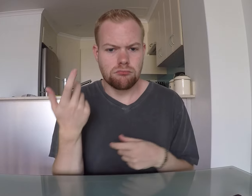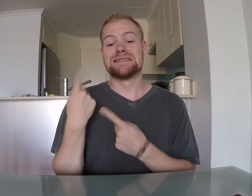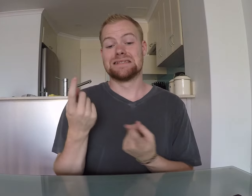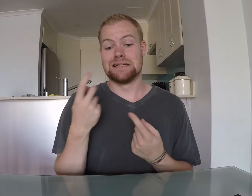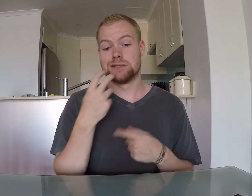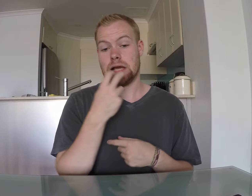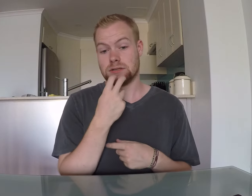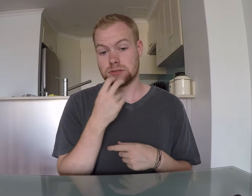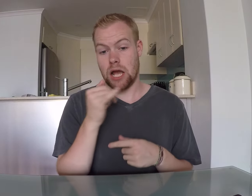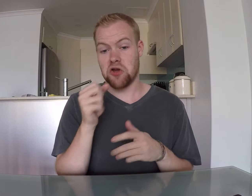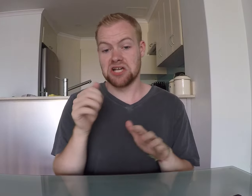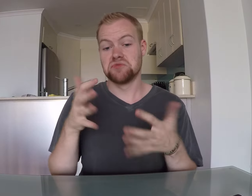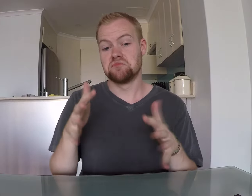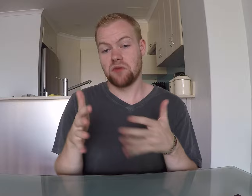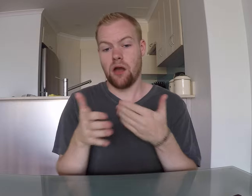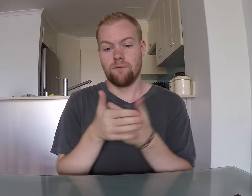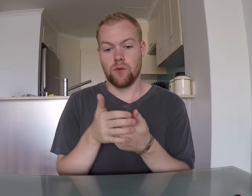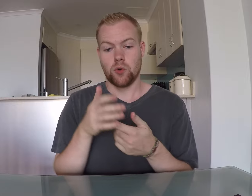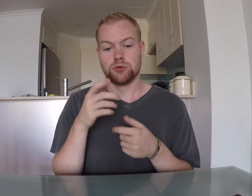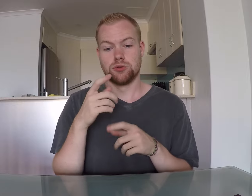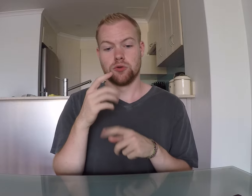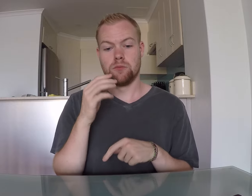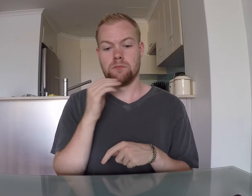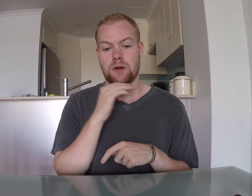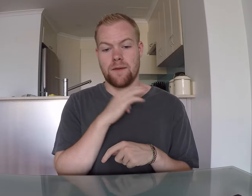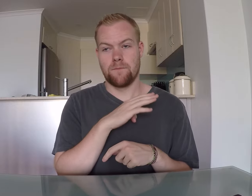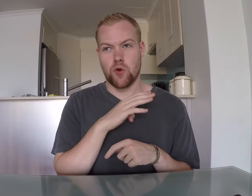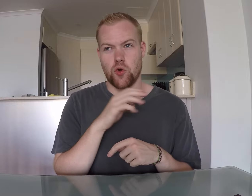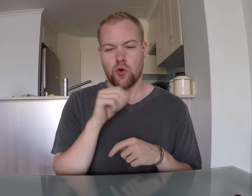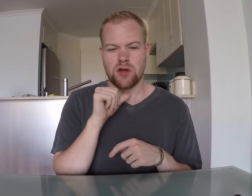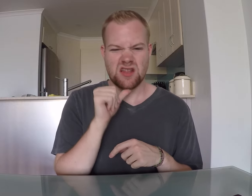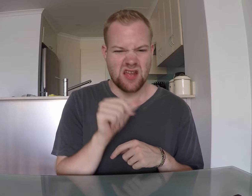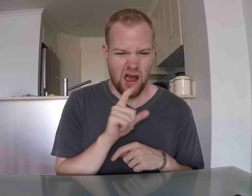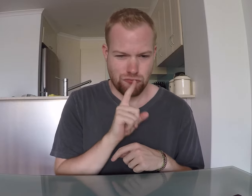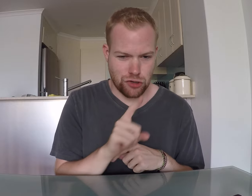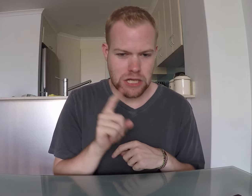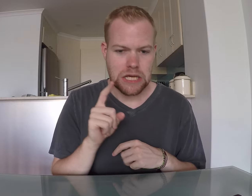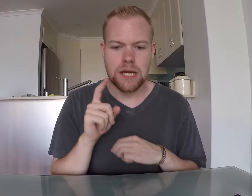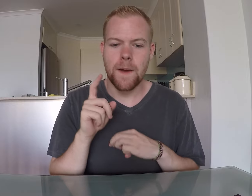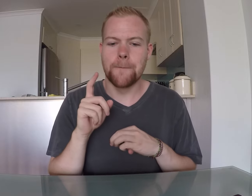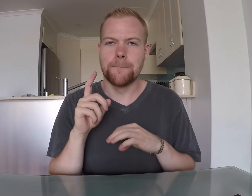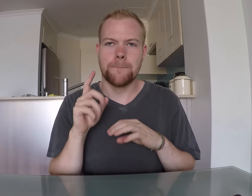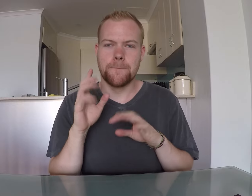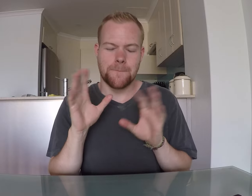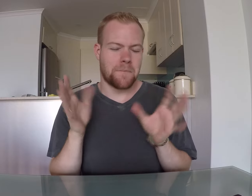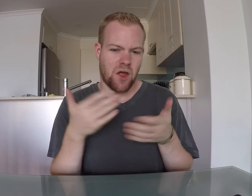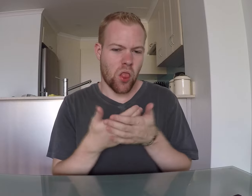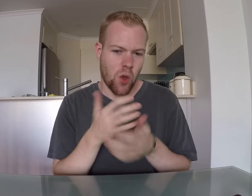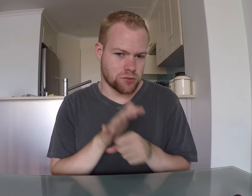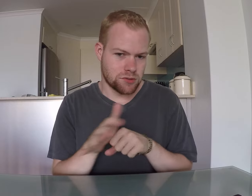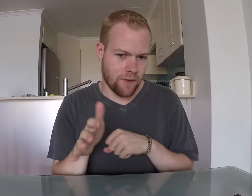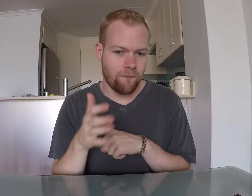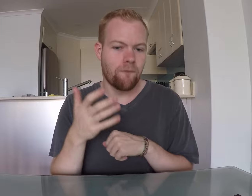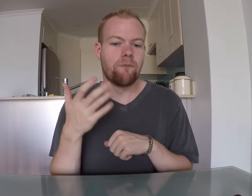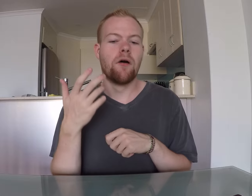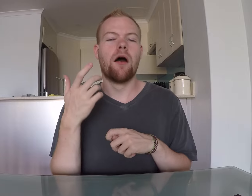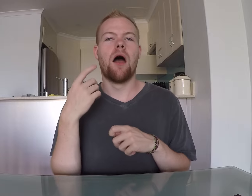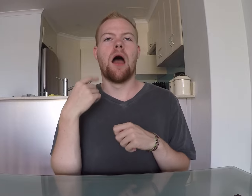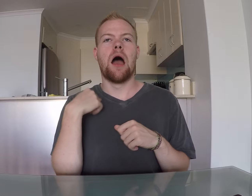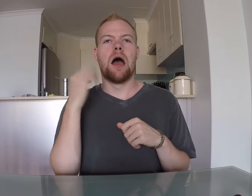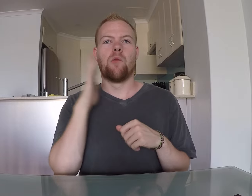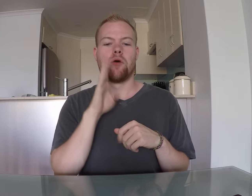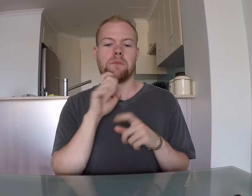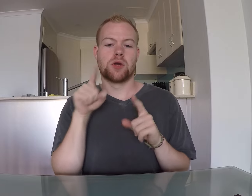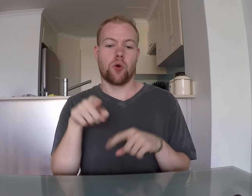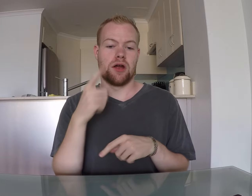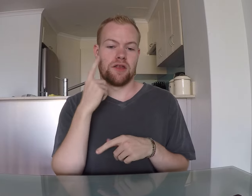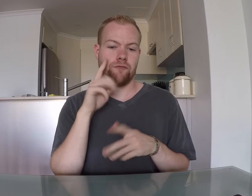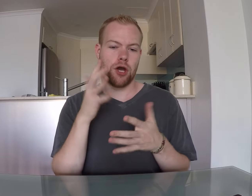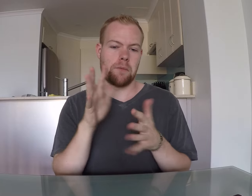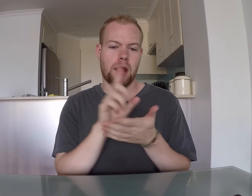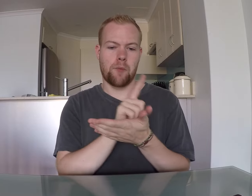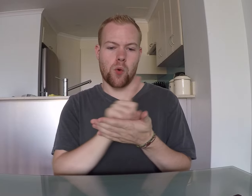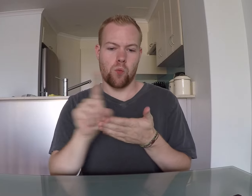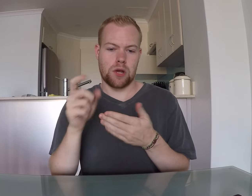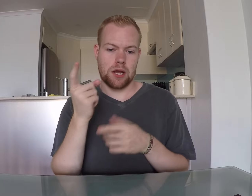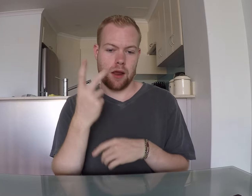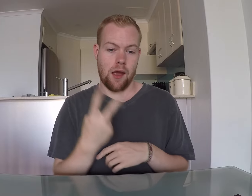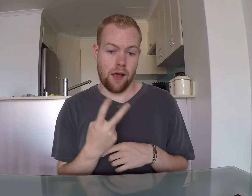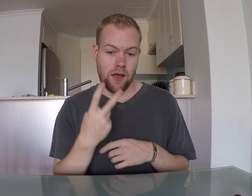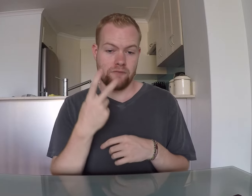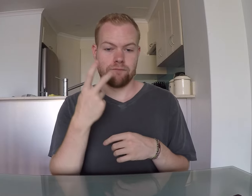Since Adelaide is kind of close to Melbourne... Not really, but close enough. I will be going there for about a week and half.